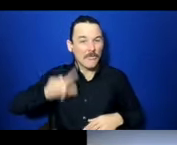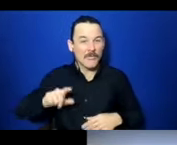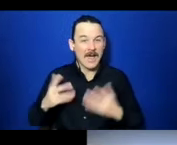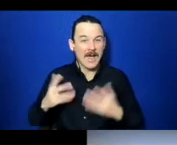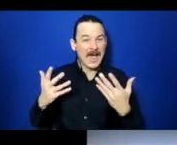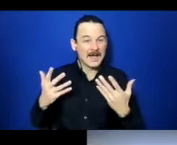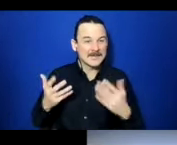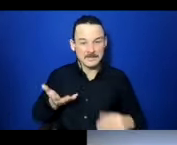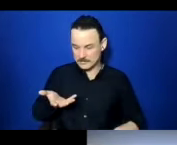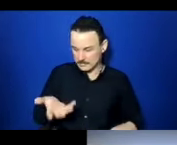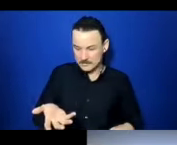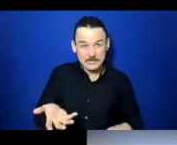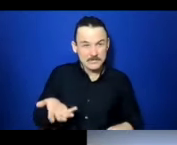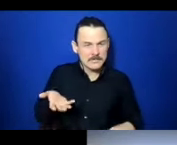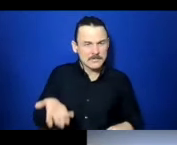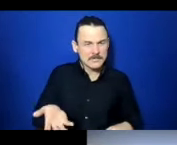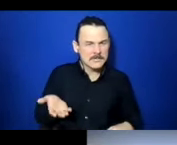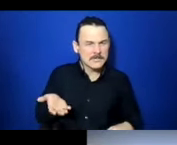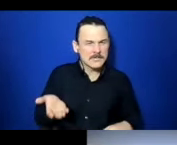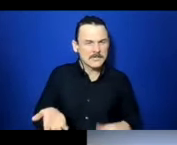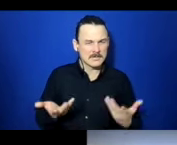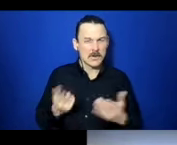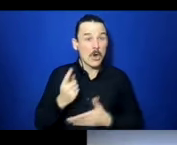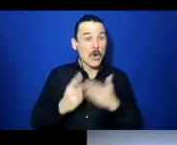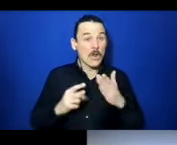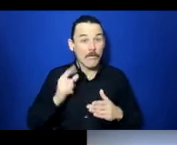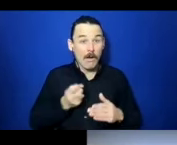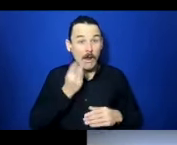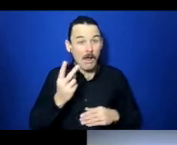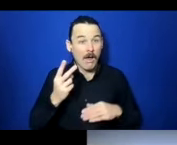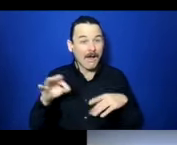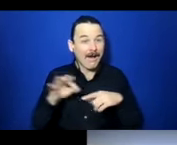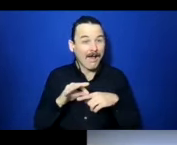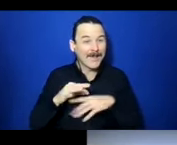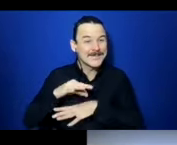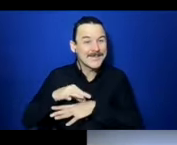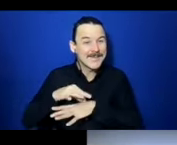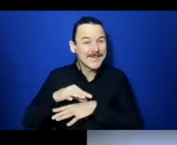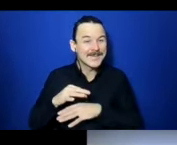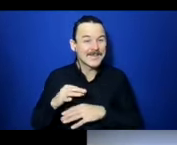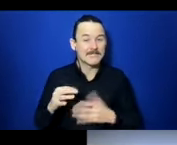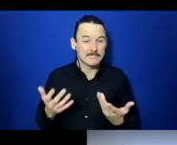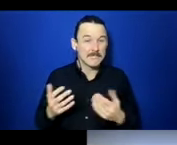of people couldn't use it because whoever was developing it - the product team there didn't